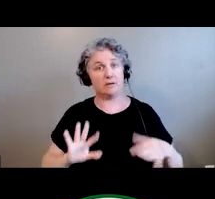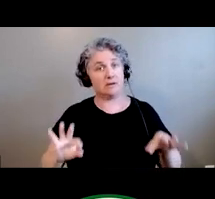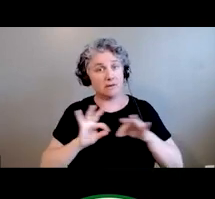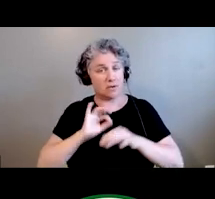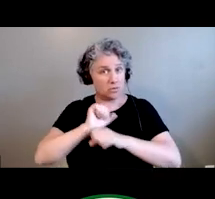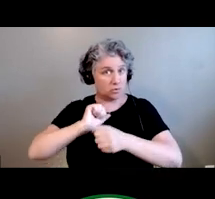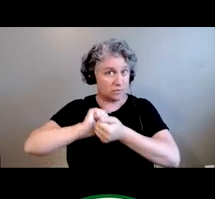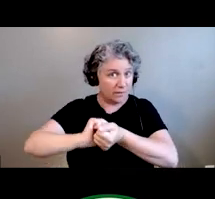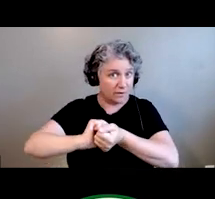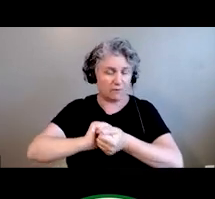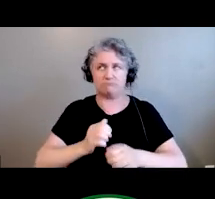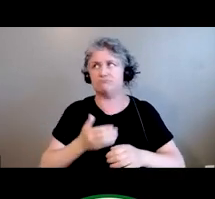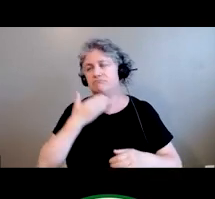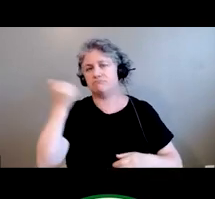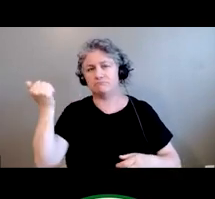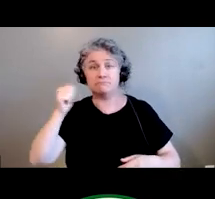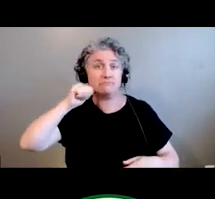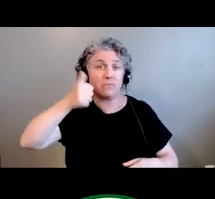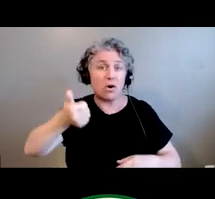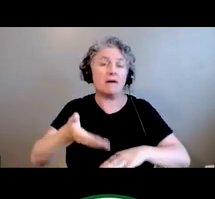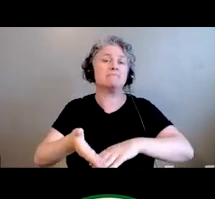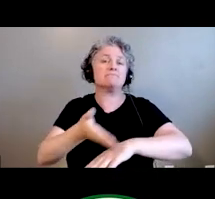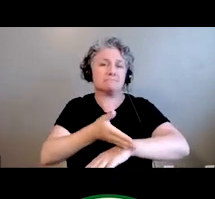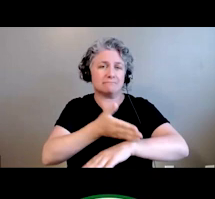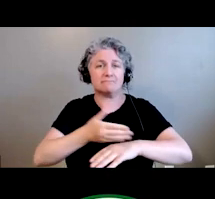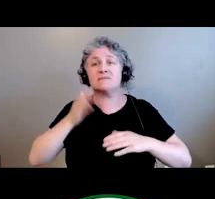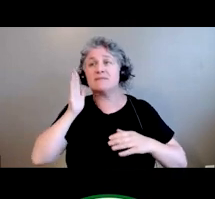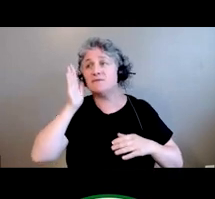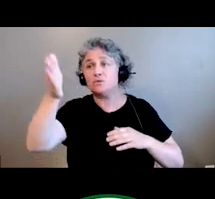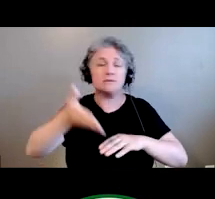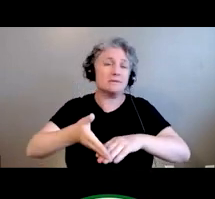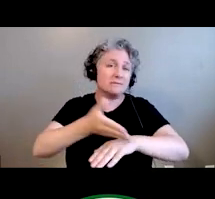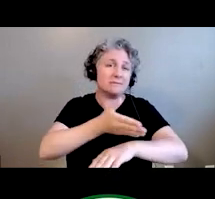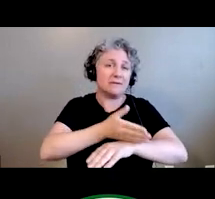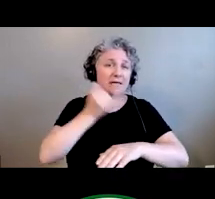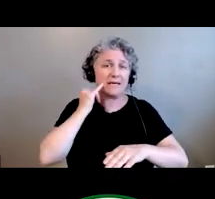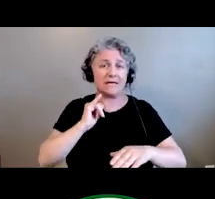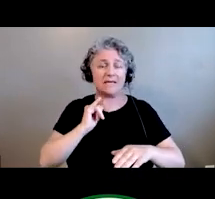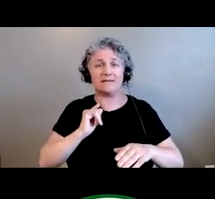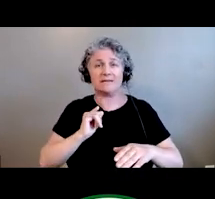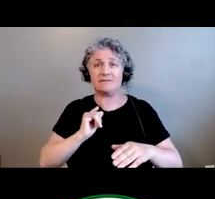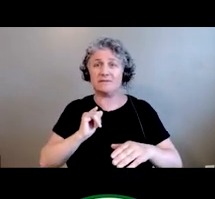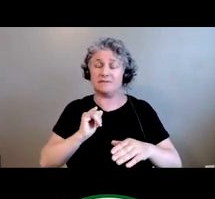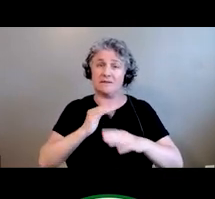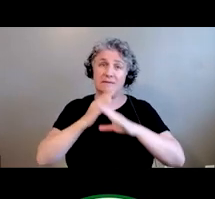More importantly adjust these others needs to have better access. And have better information